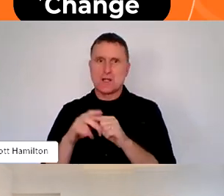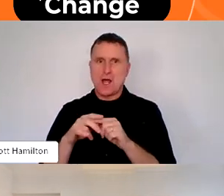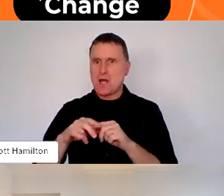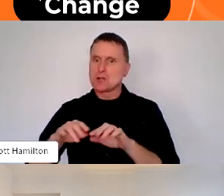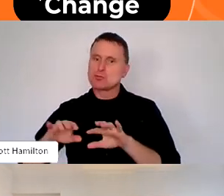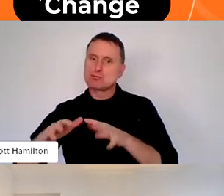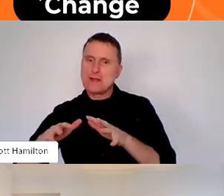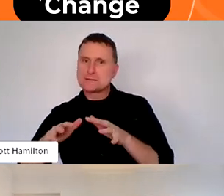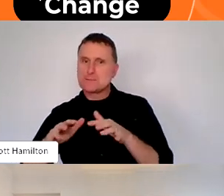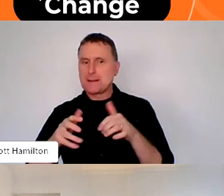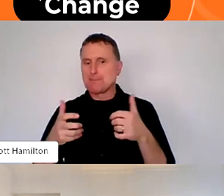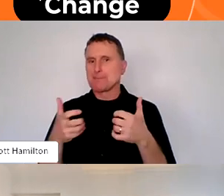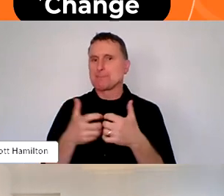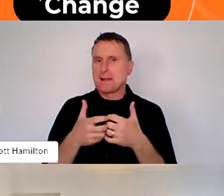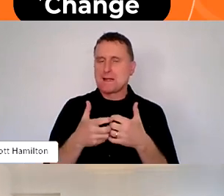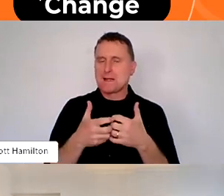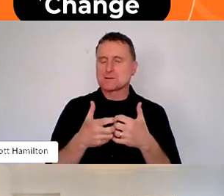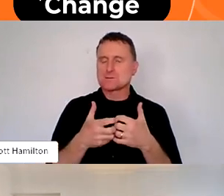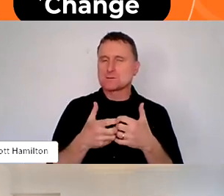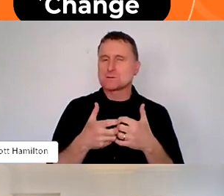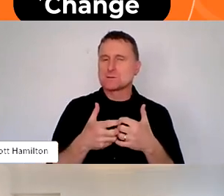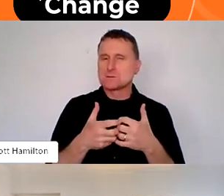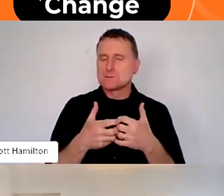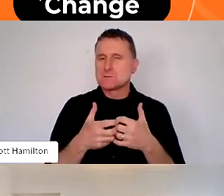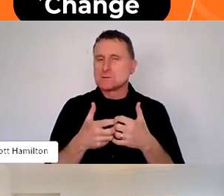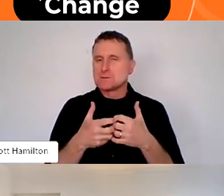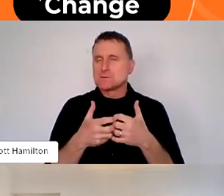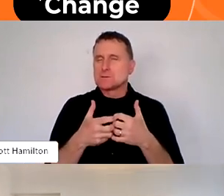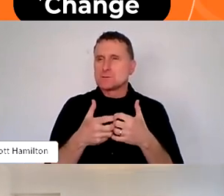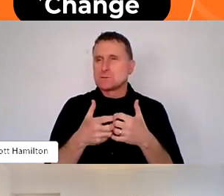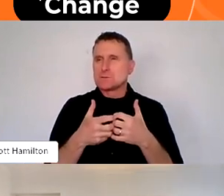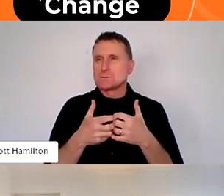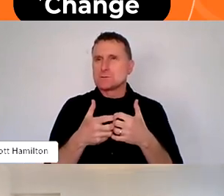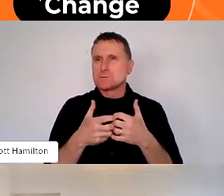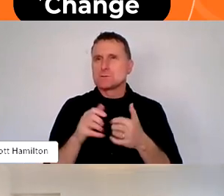I'm hiding my disability with accommodation, as though you need to sort of tinker